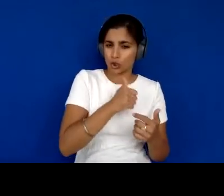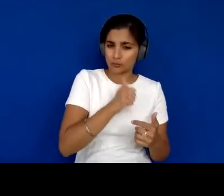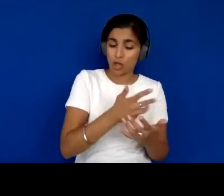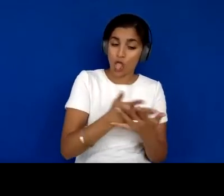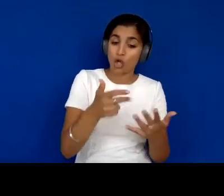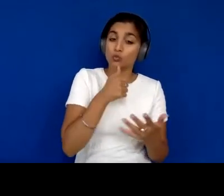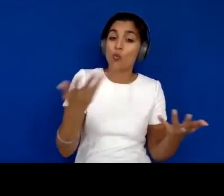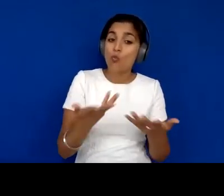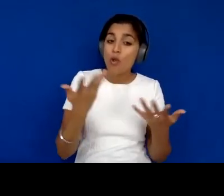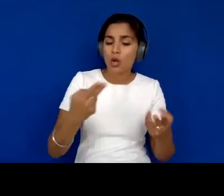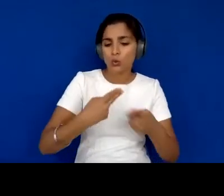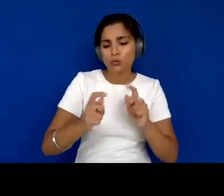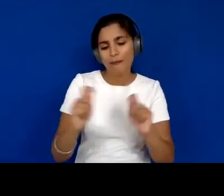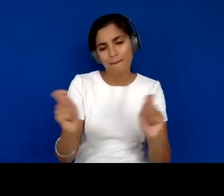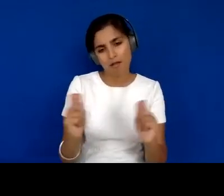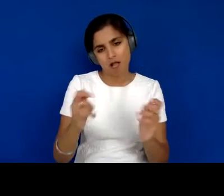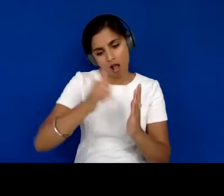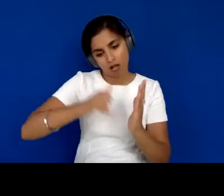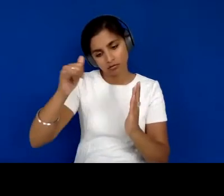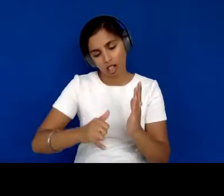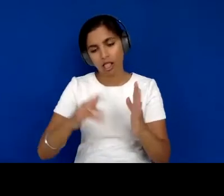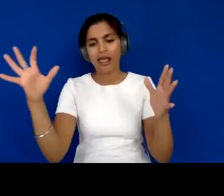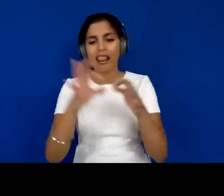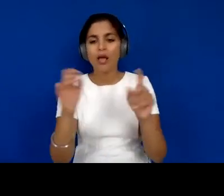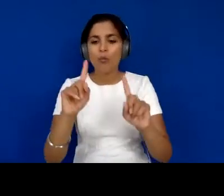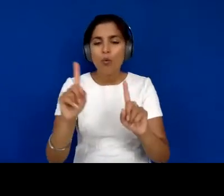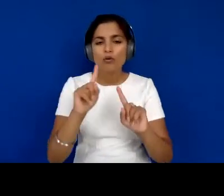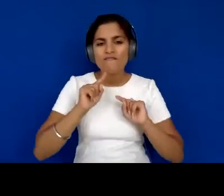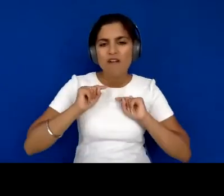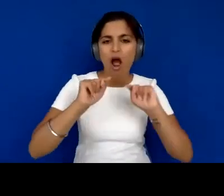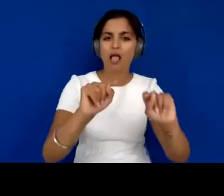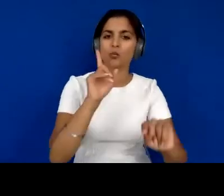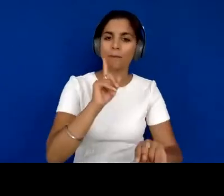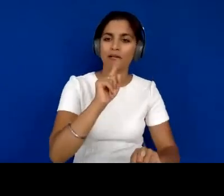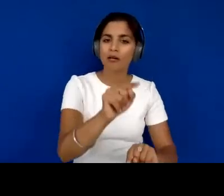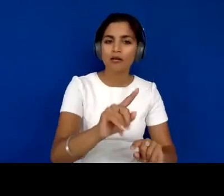when they cover meiosis against women especially physical violence and